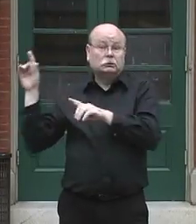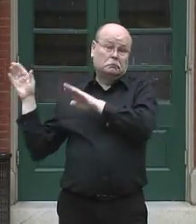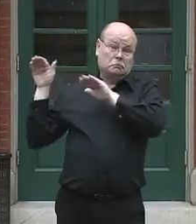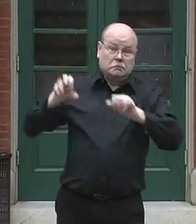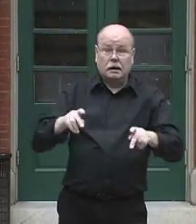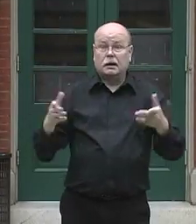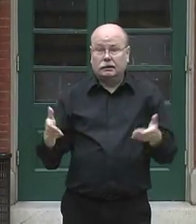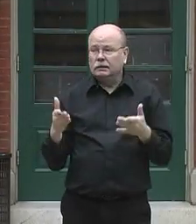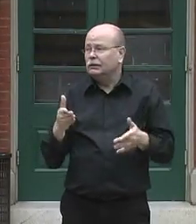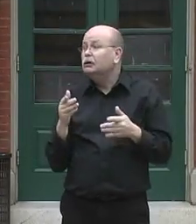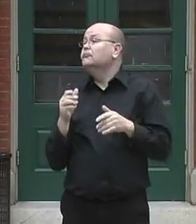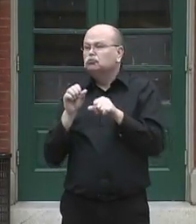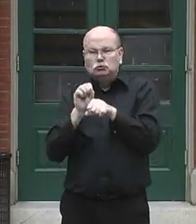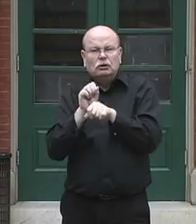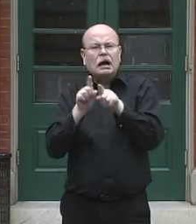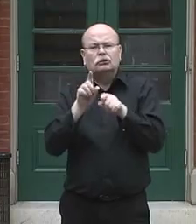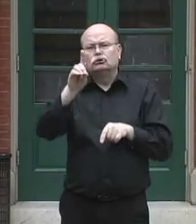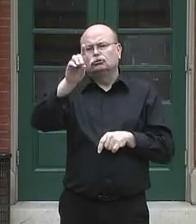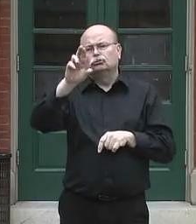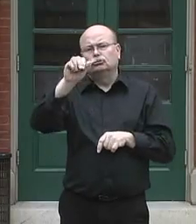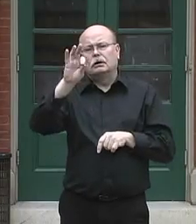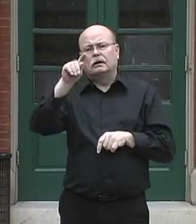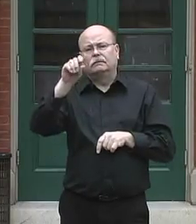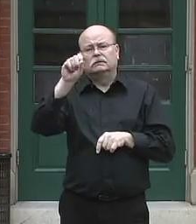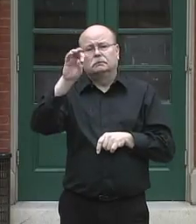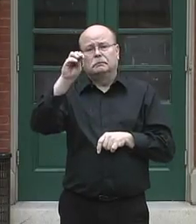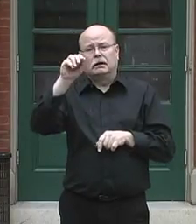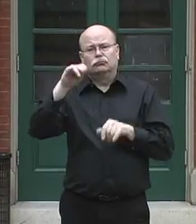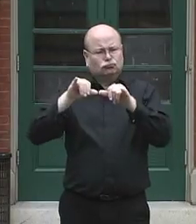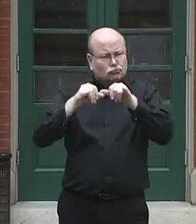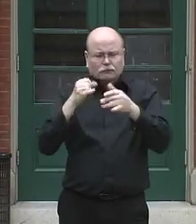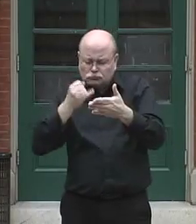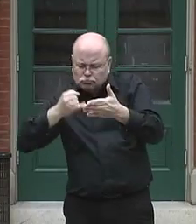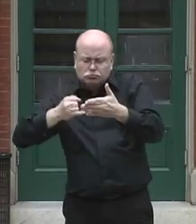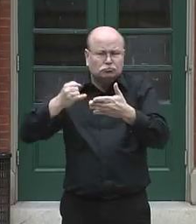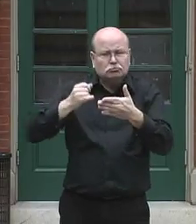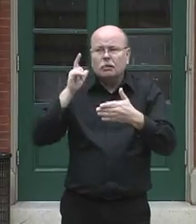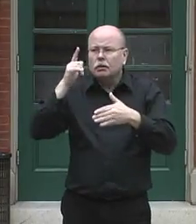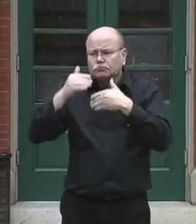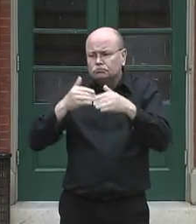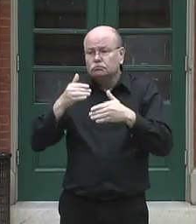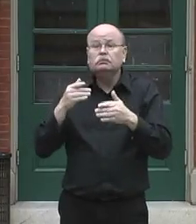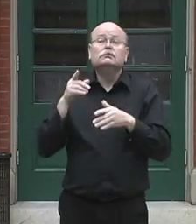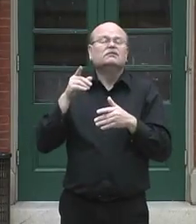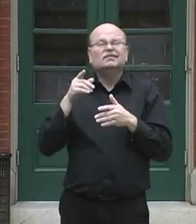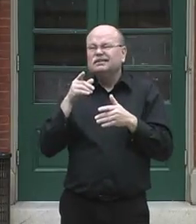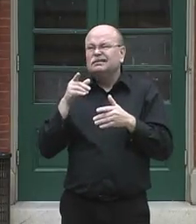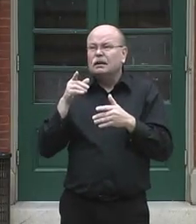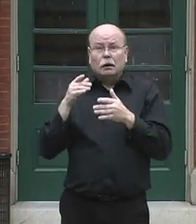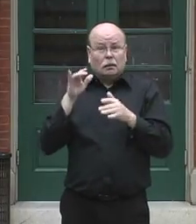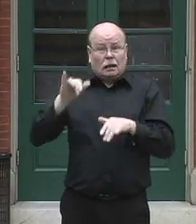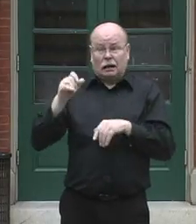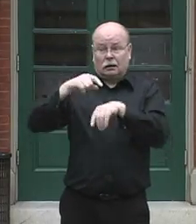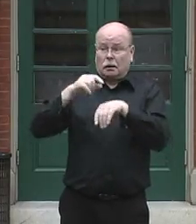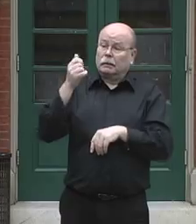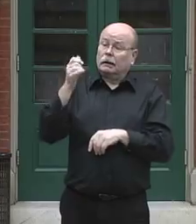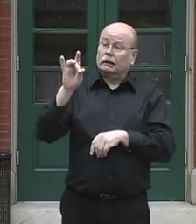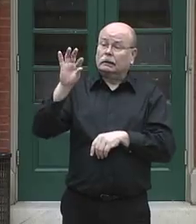in Europe studying their architectural designs. After coming back to the U.S., he worked for a while as a draftsman.